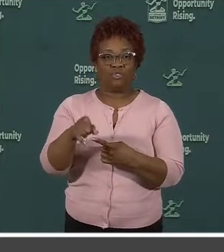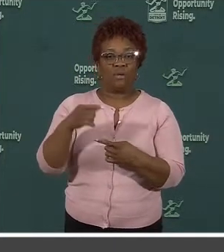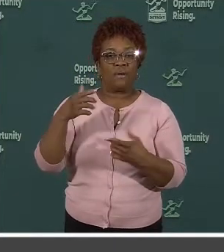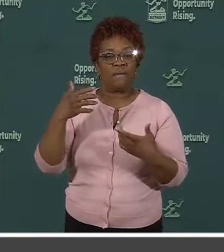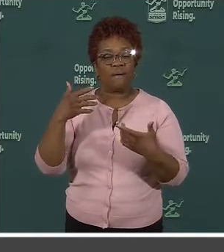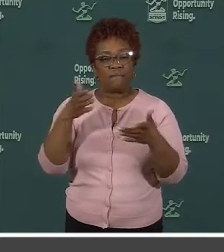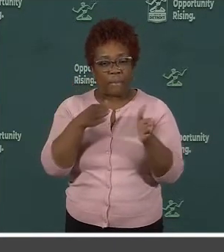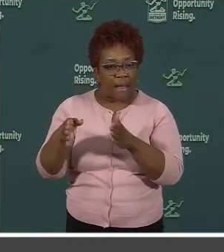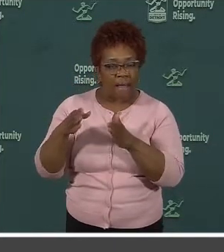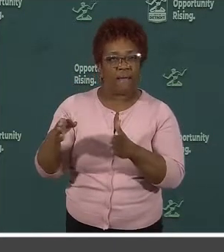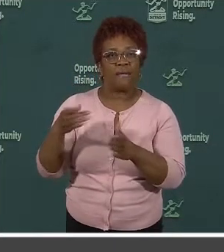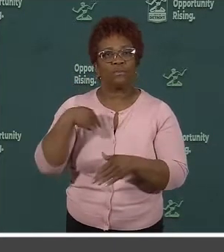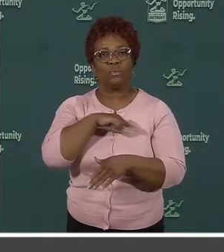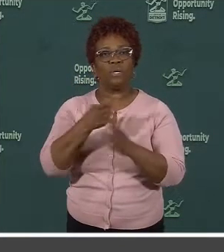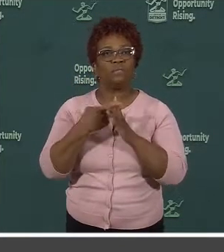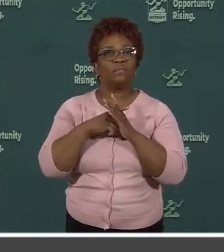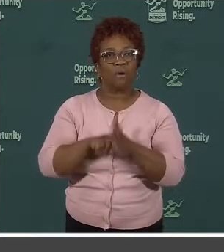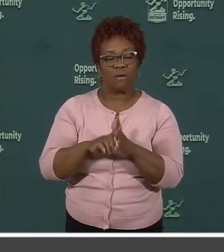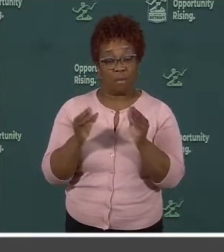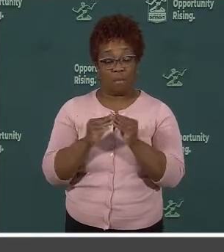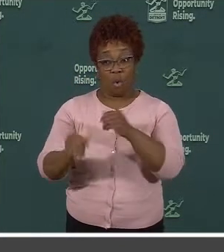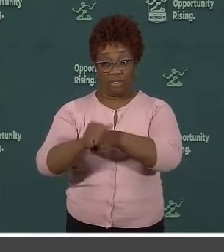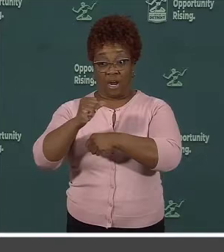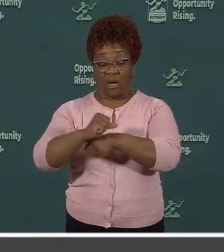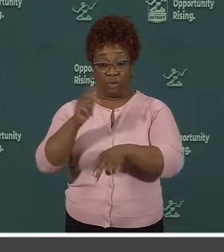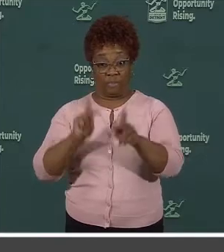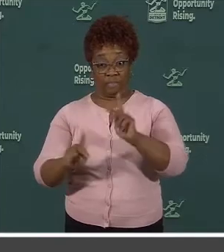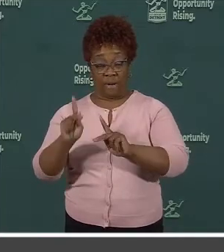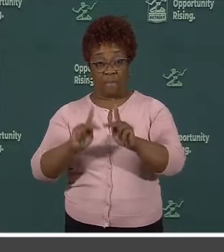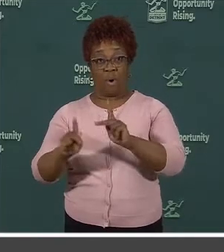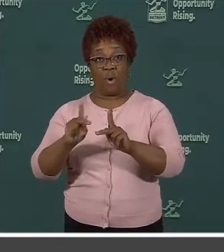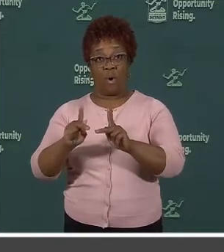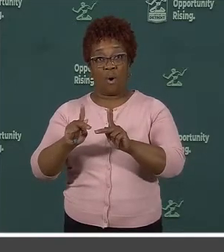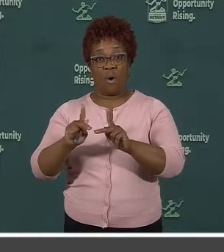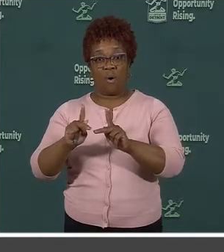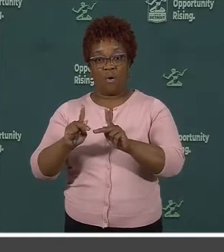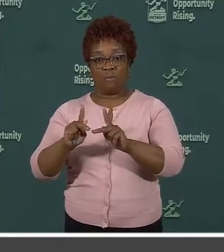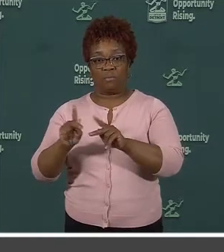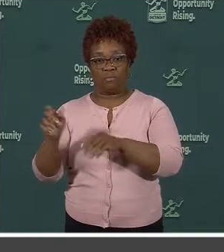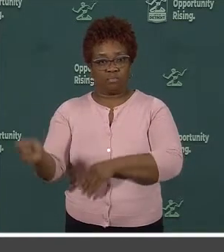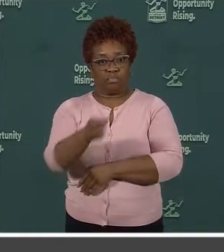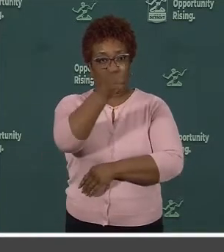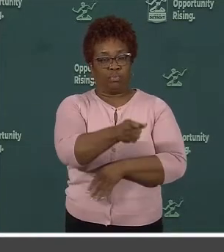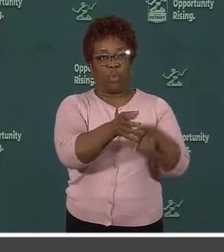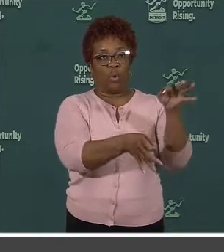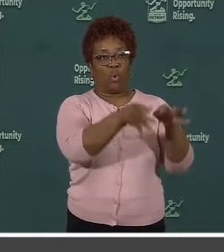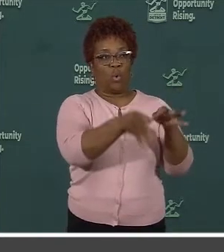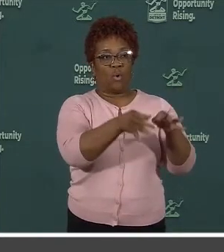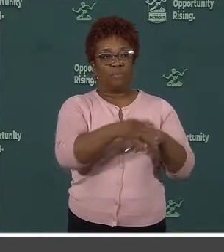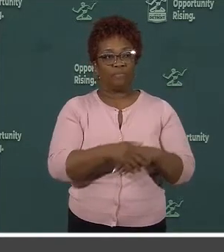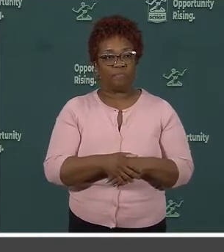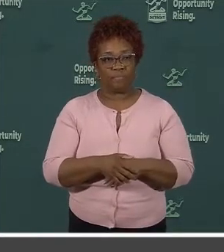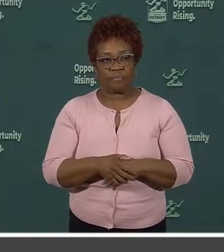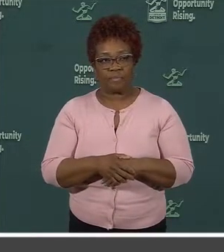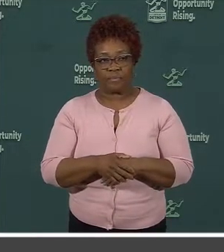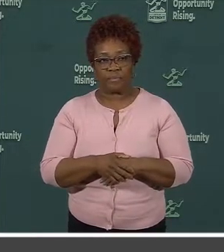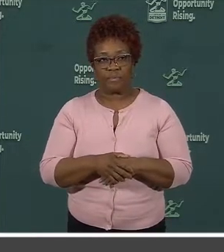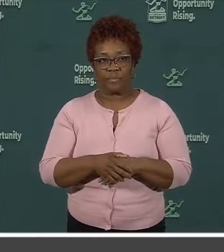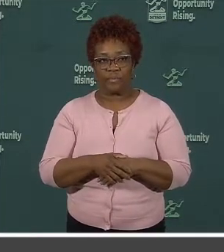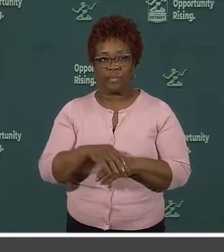TAKE THE MORE DANGEROUS PEOPLE AND ACTUALLY GET THEM PROSECUTED SHERIFF RAY WASHINGTON COMMITTED TEN SHERIFF'S DEPUTIES TOOK A WHILE